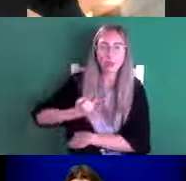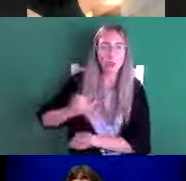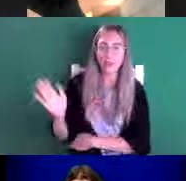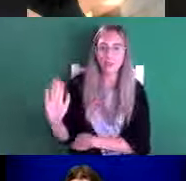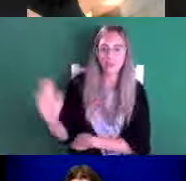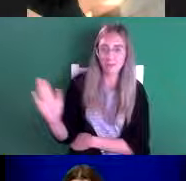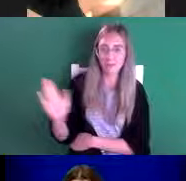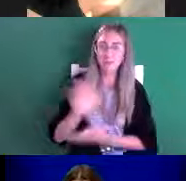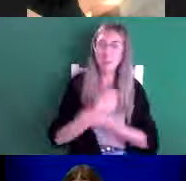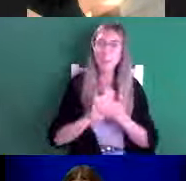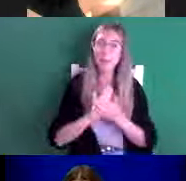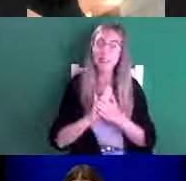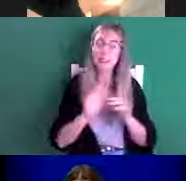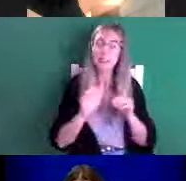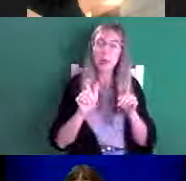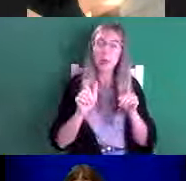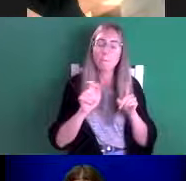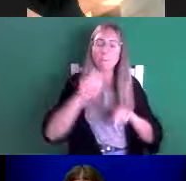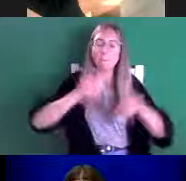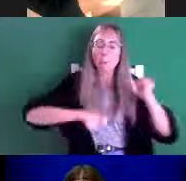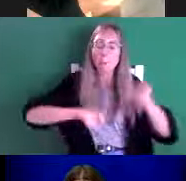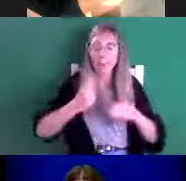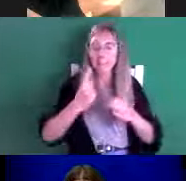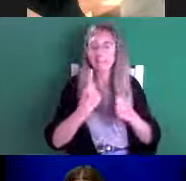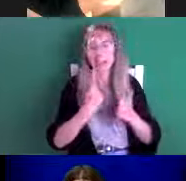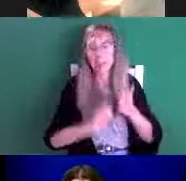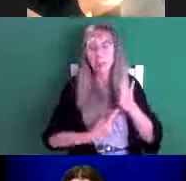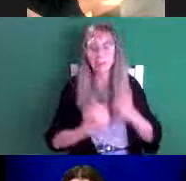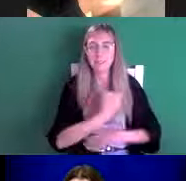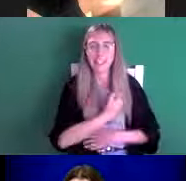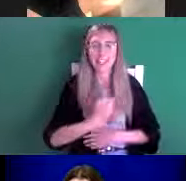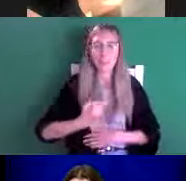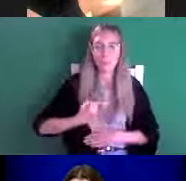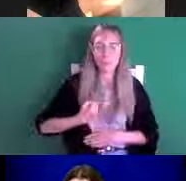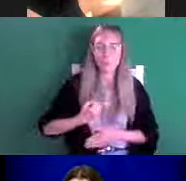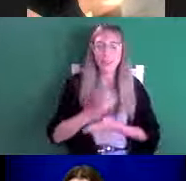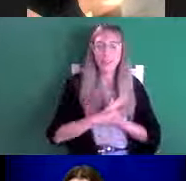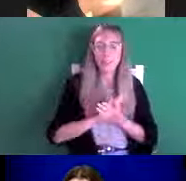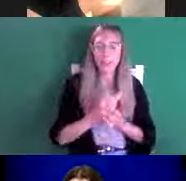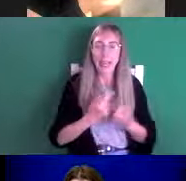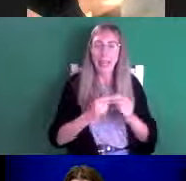does is it covers you for anything that and any anything that might happen to a member of the